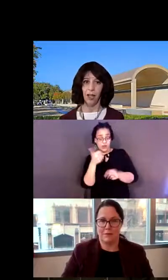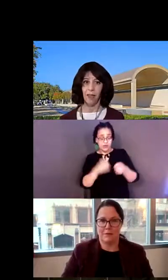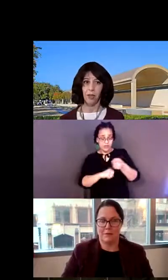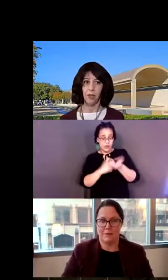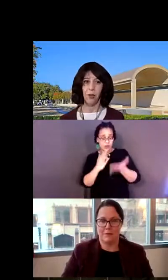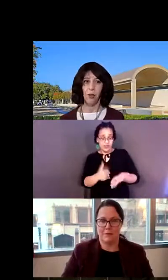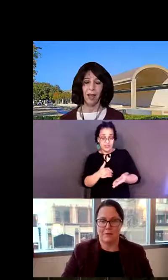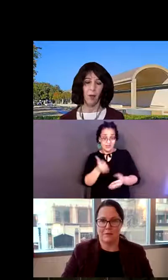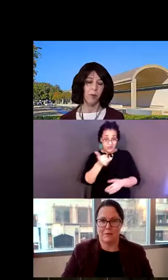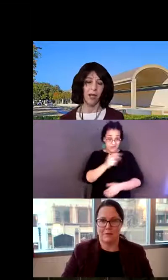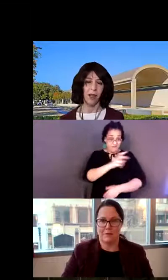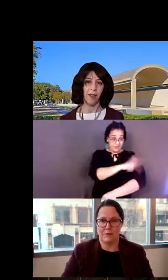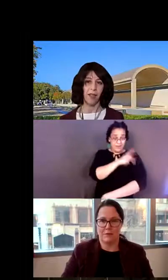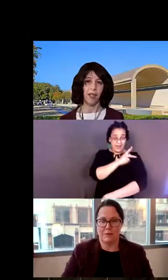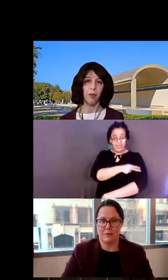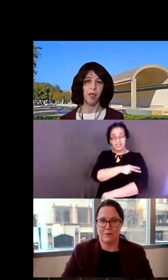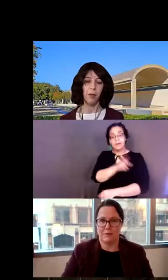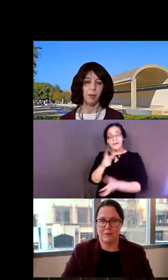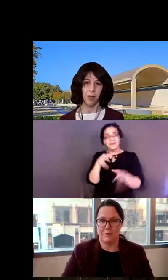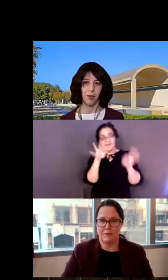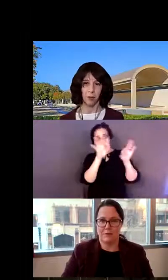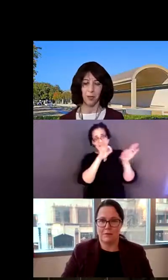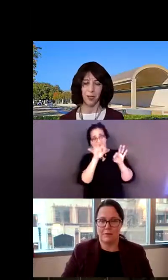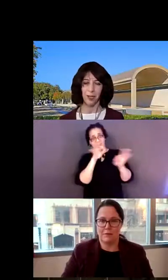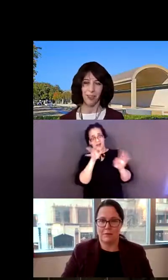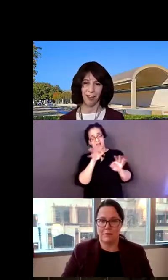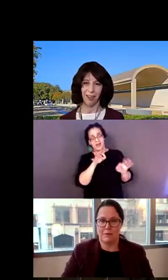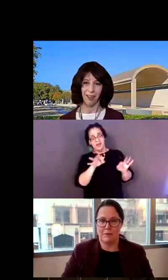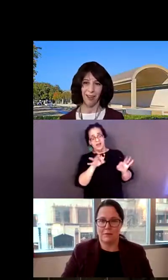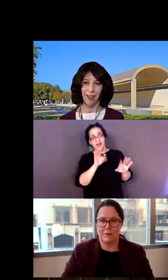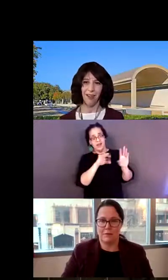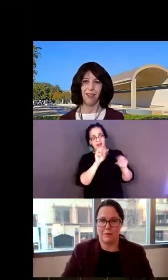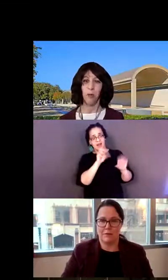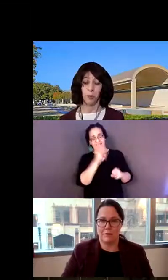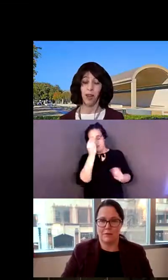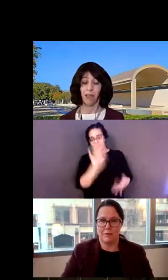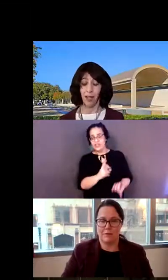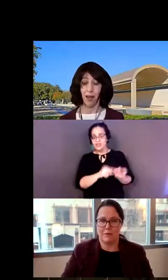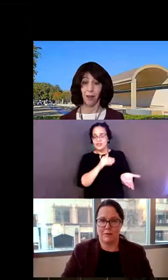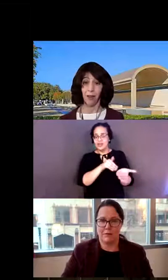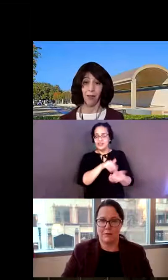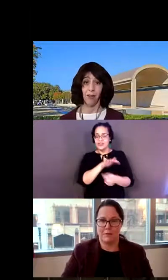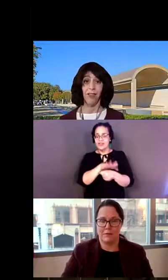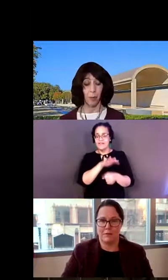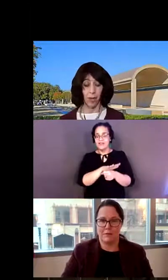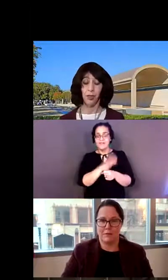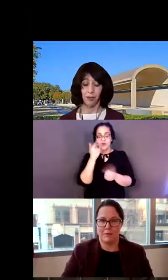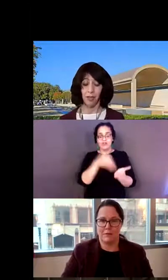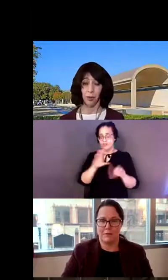is to help them get the minimal amount of information they need to then provide